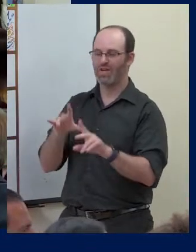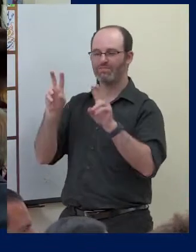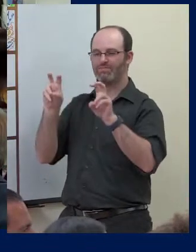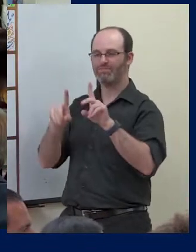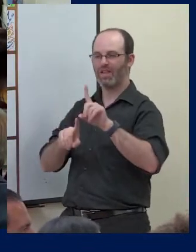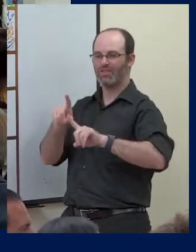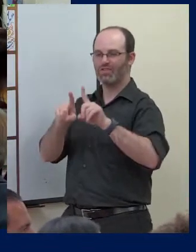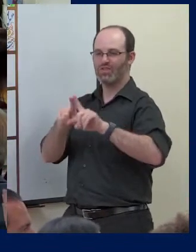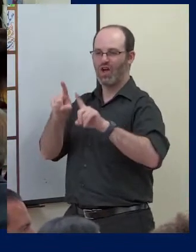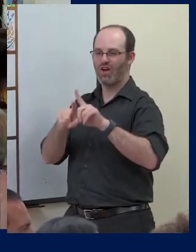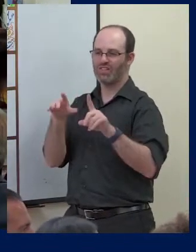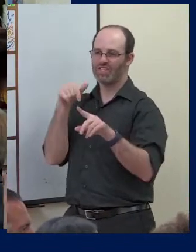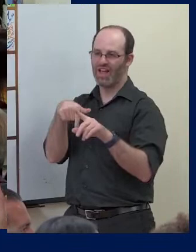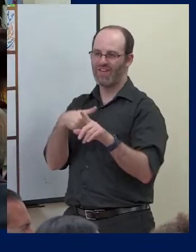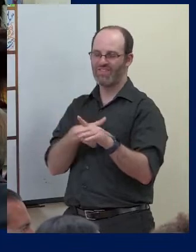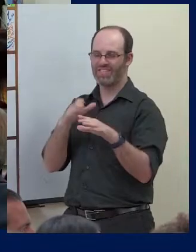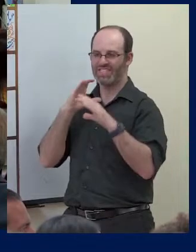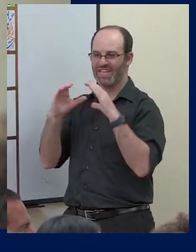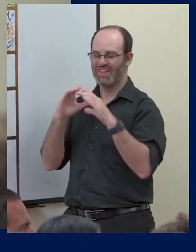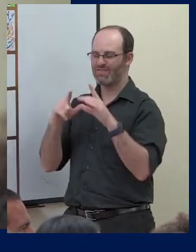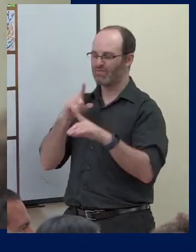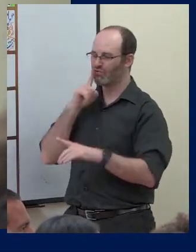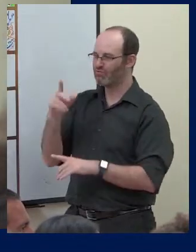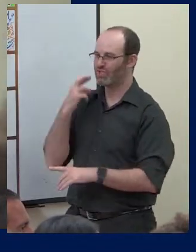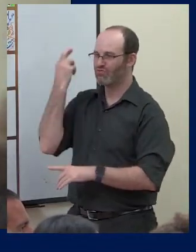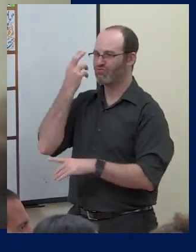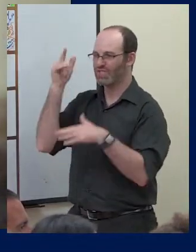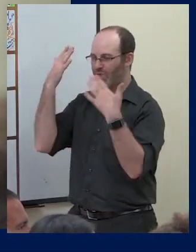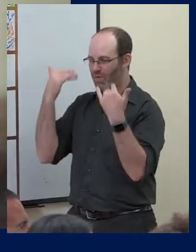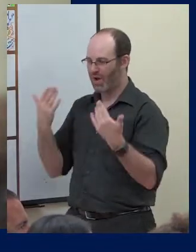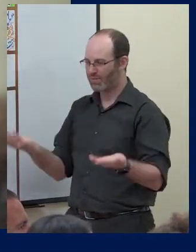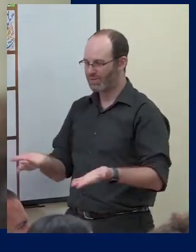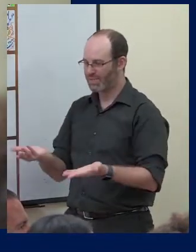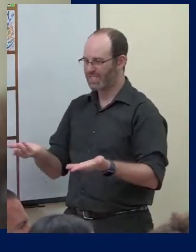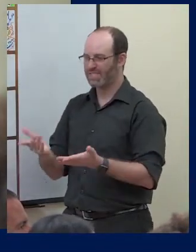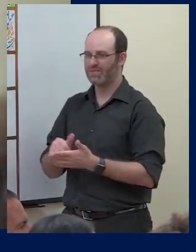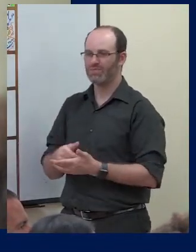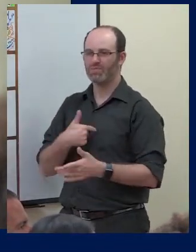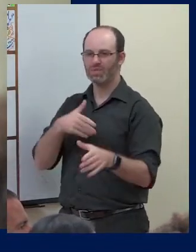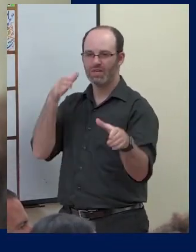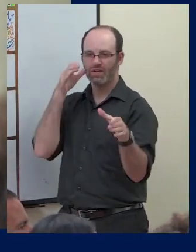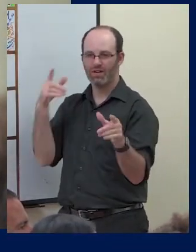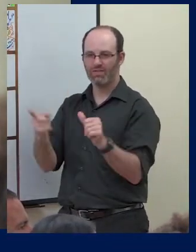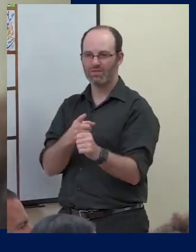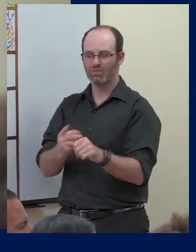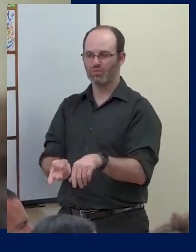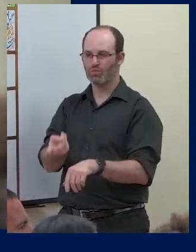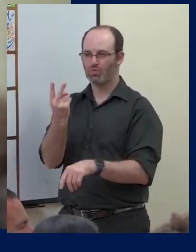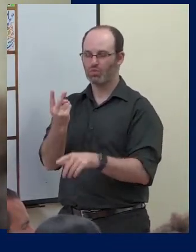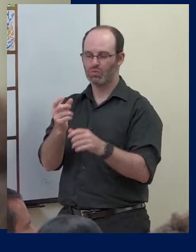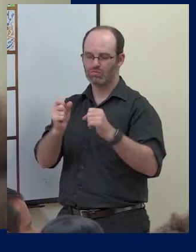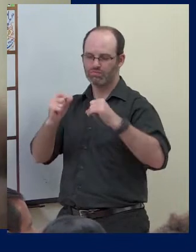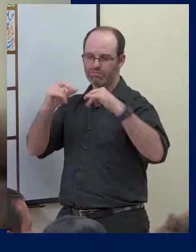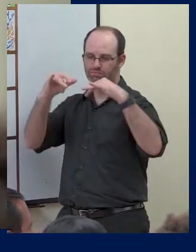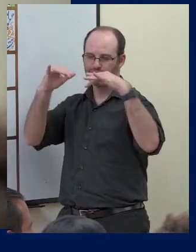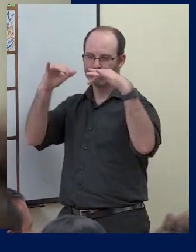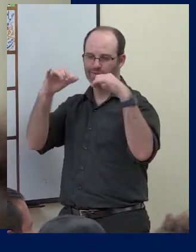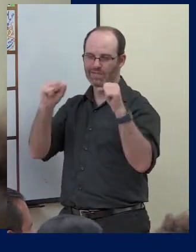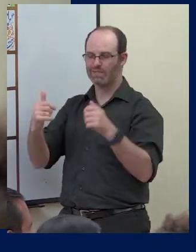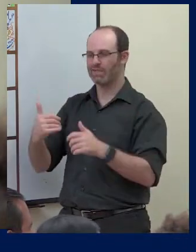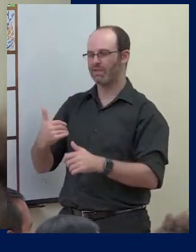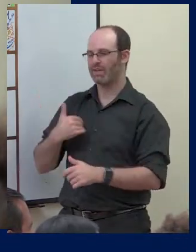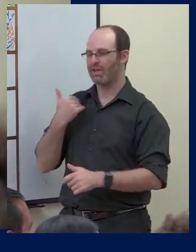The real reason why we are here and we're going to hear from two amazing young women